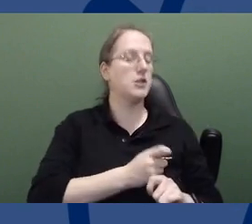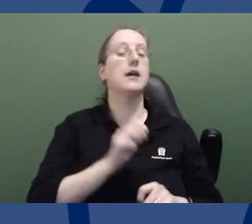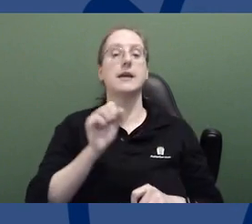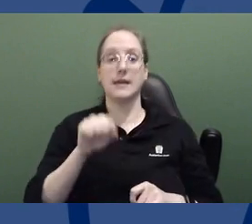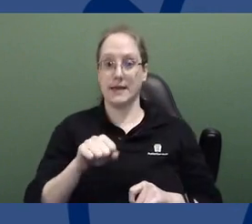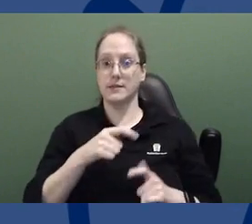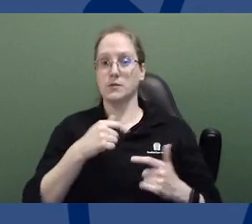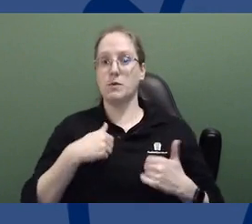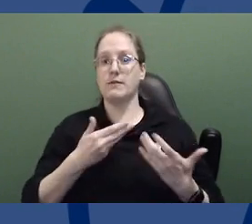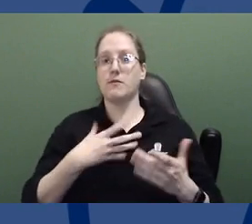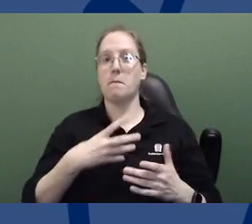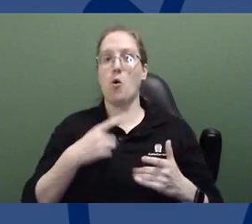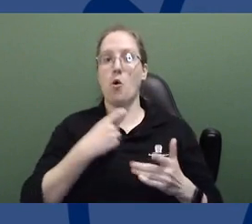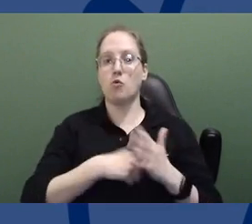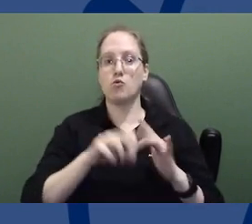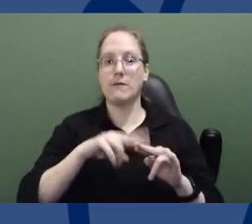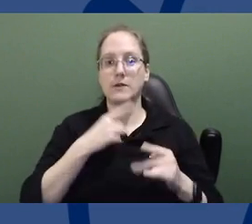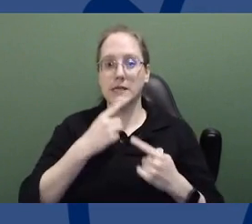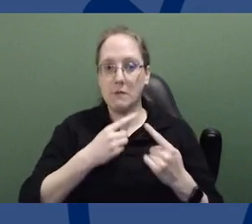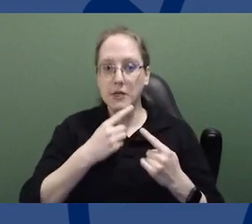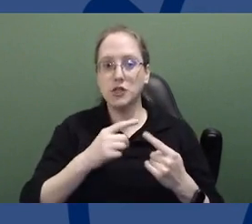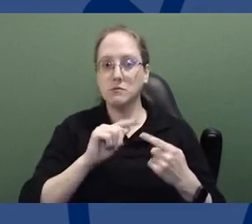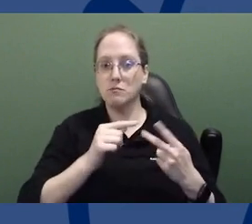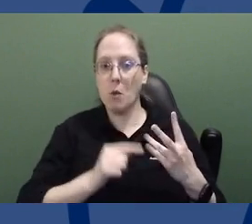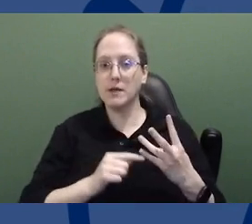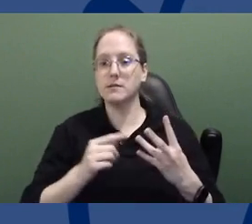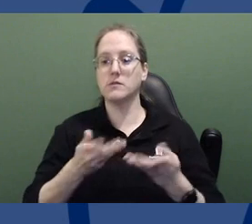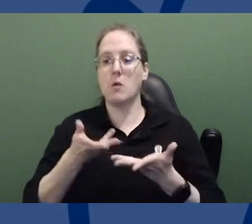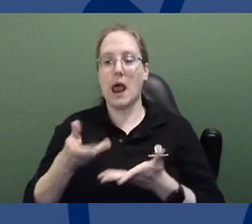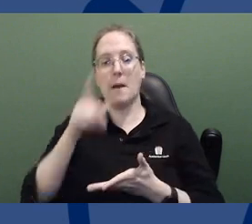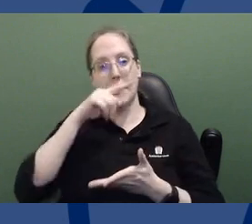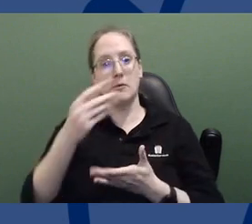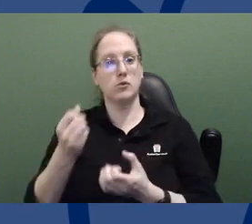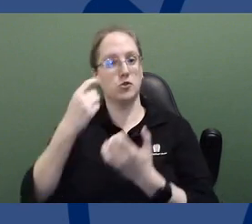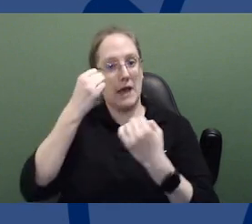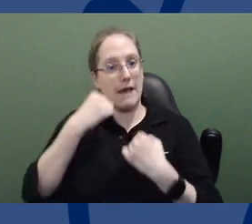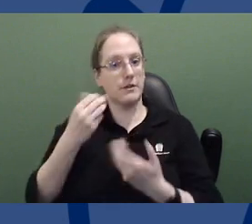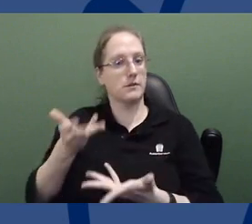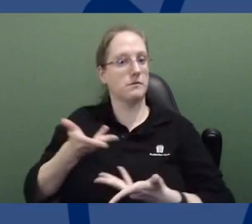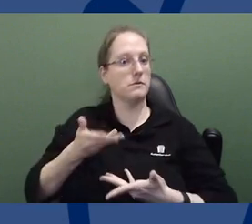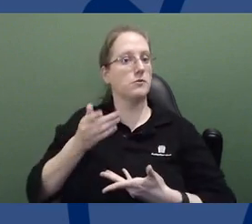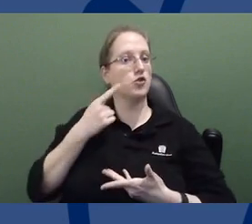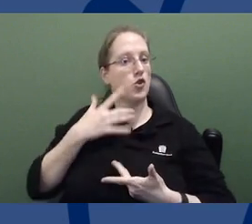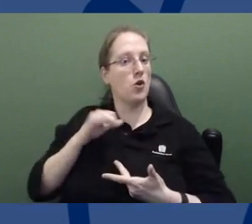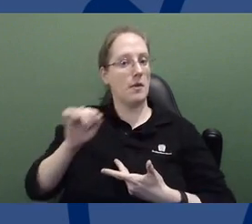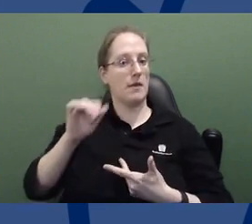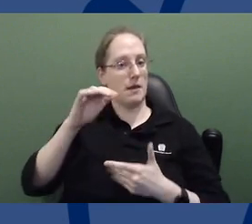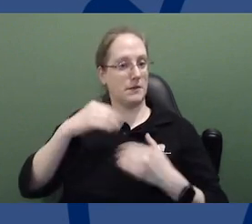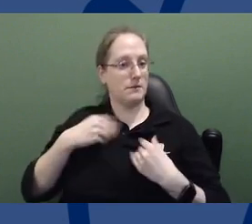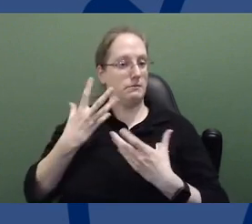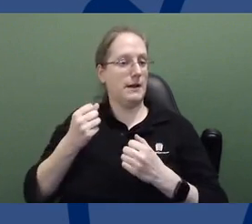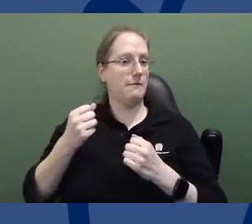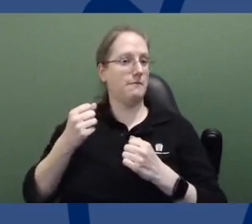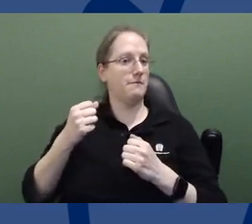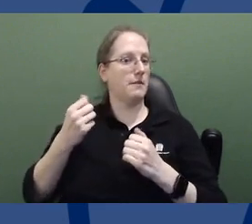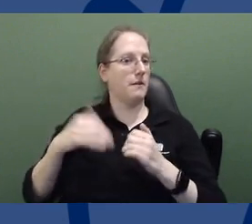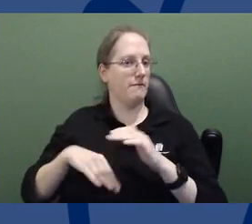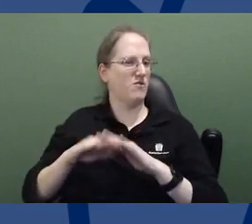for individuals to demonstrate that their business has experienced a decline. The question